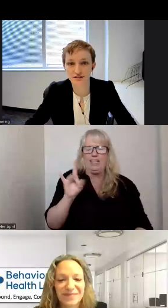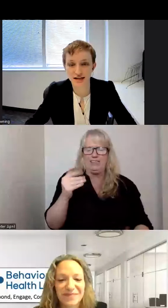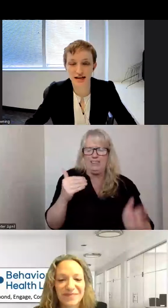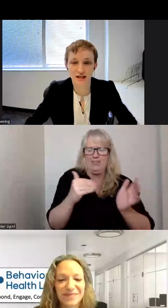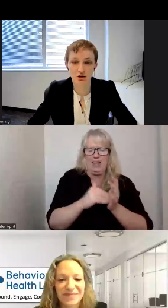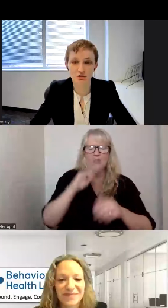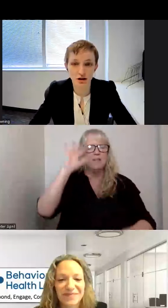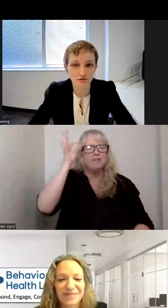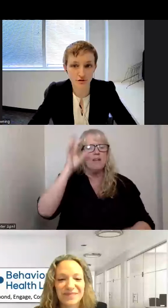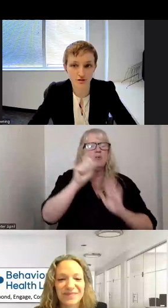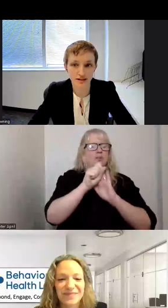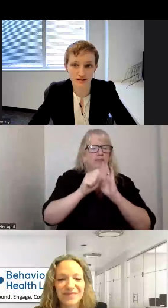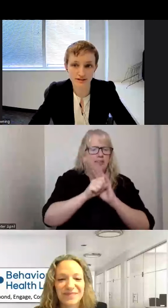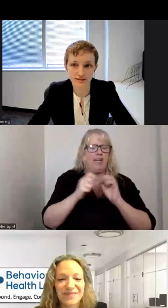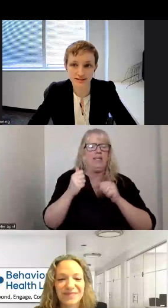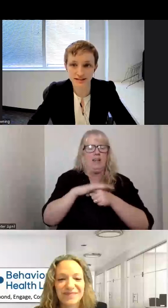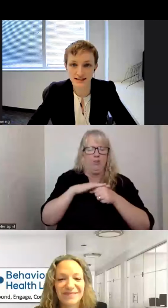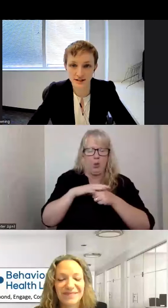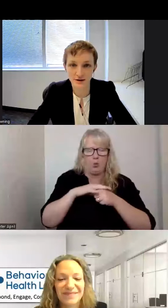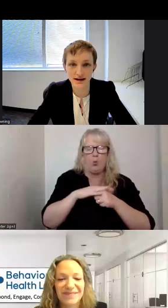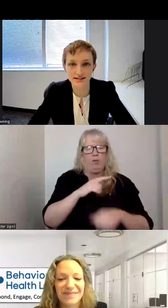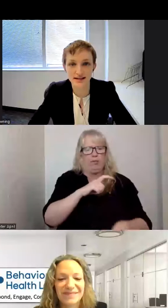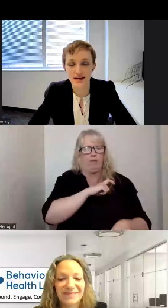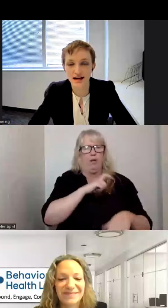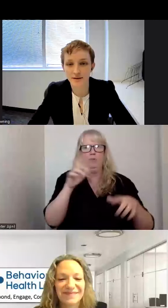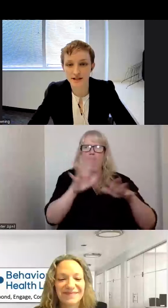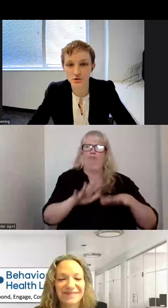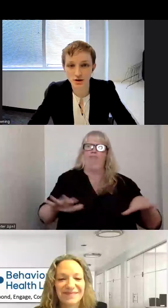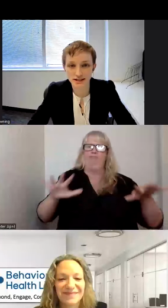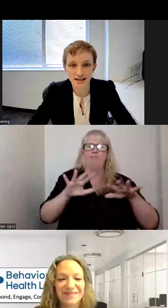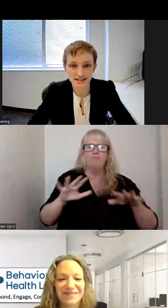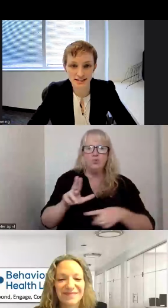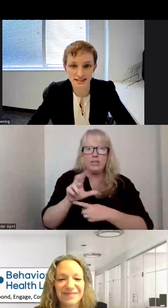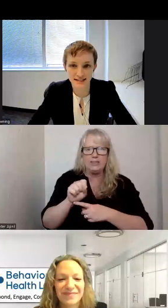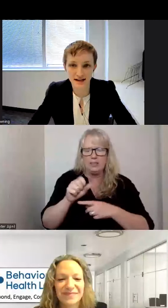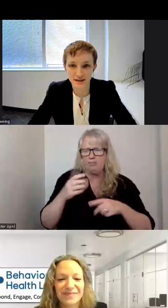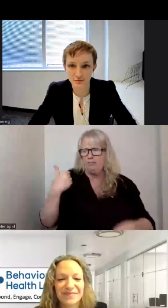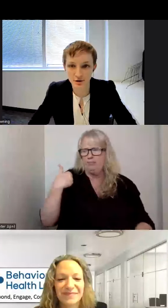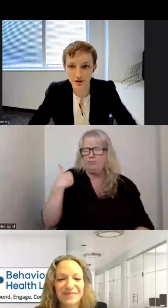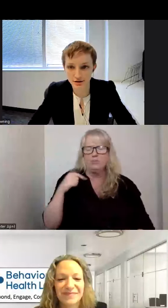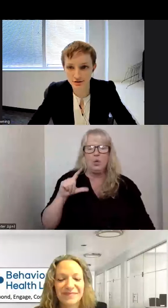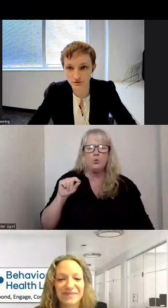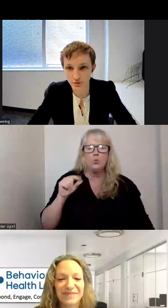STATE AND LOCAL AGENCIES IN THE U.S. IN 2019, THE ROAD RUNNERS